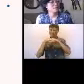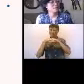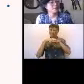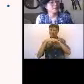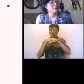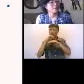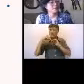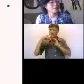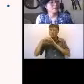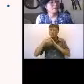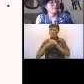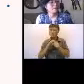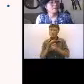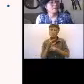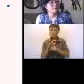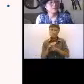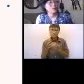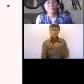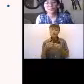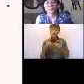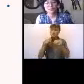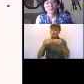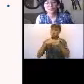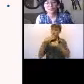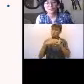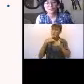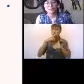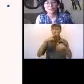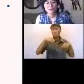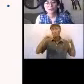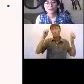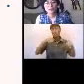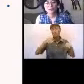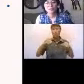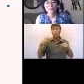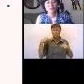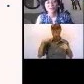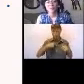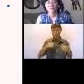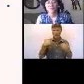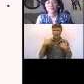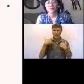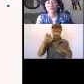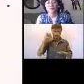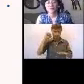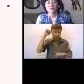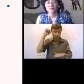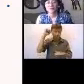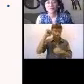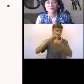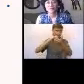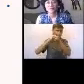statement, and those I think are good, but then it's really important to follow up with